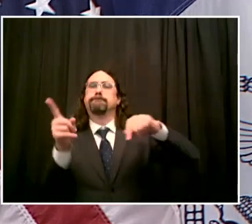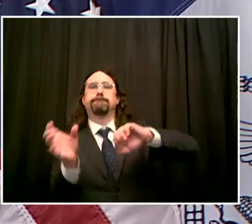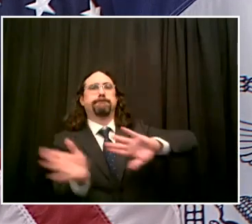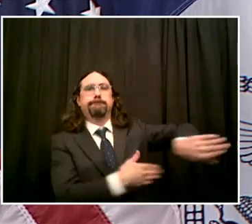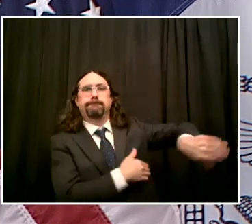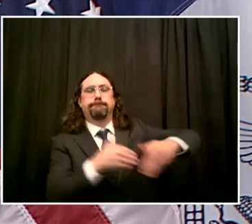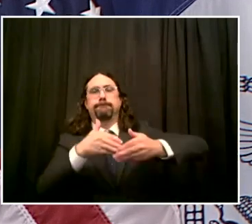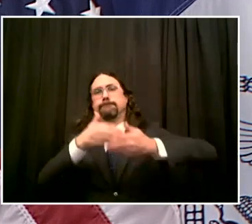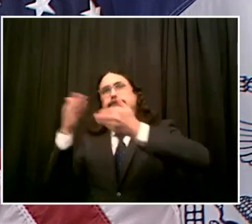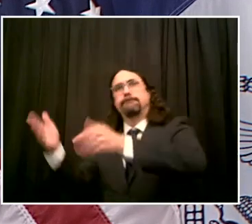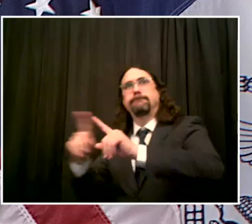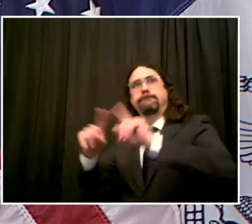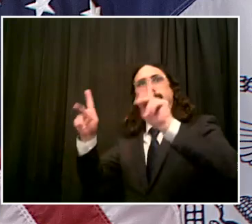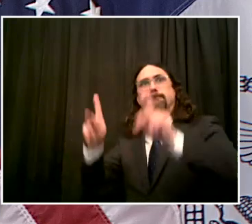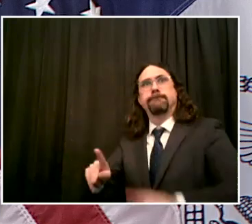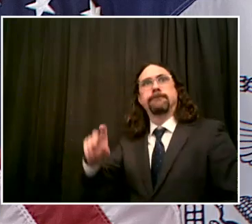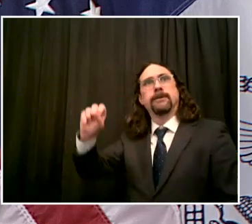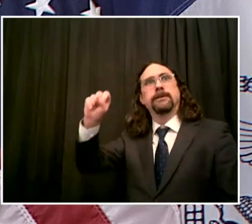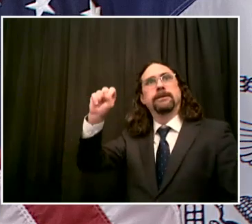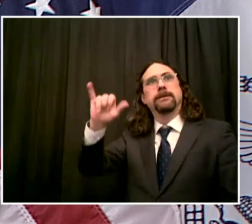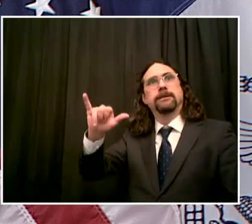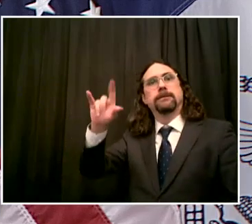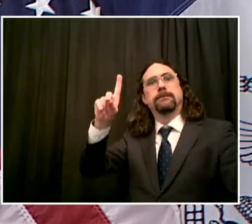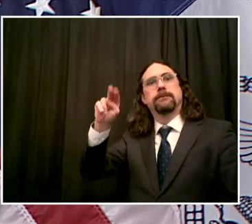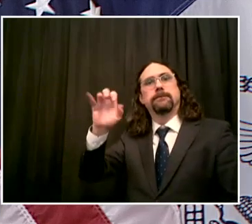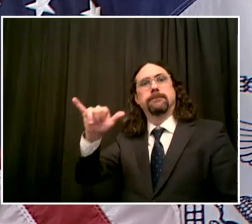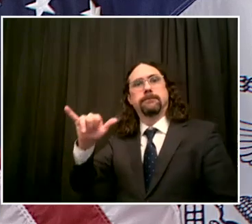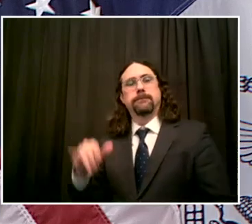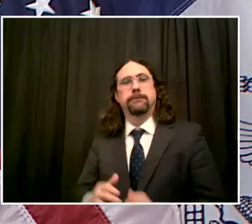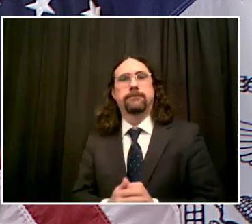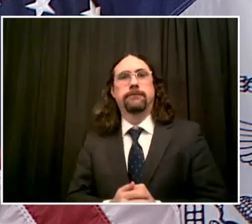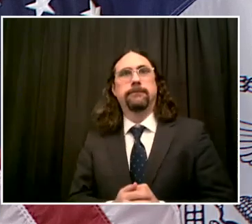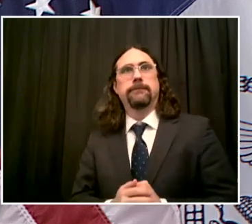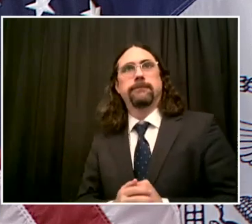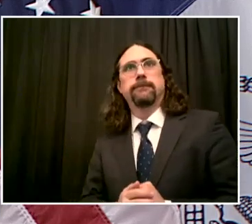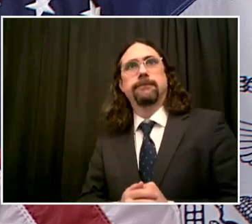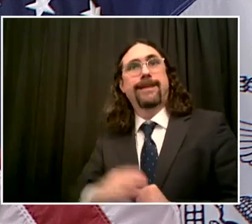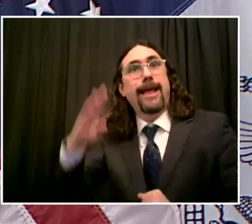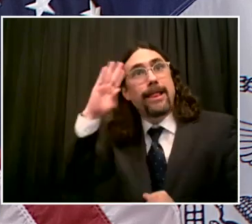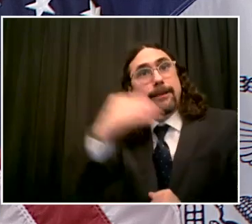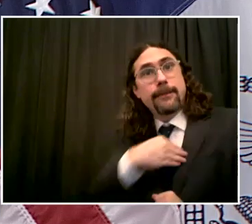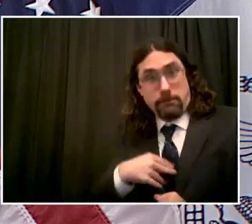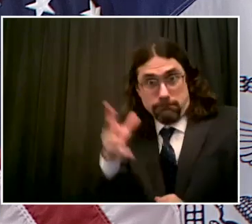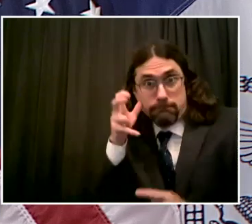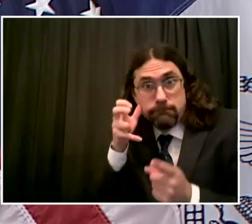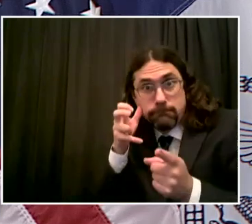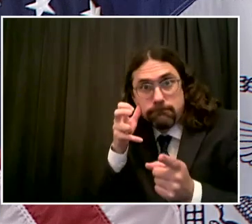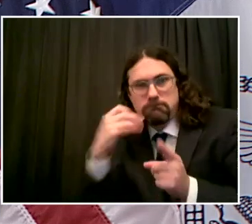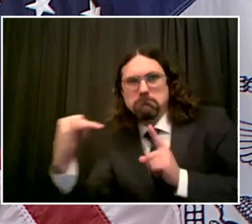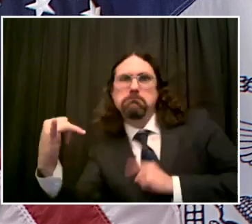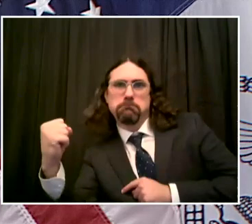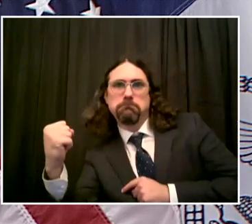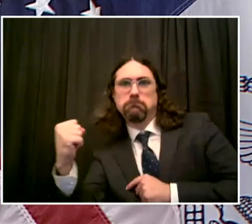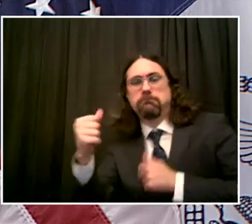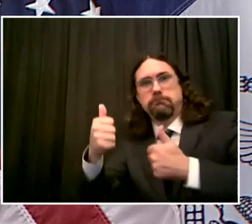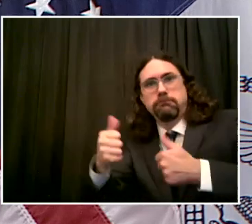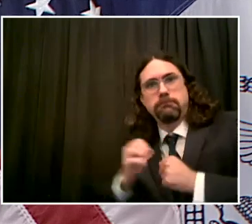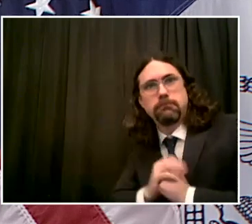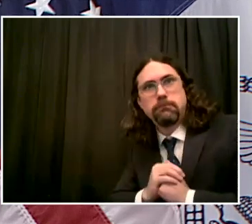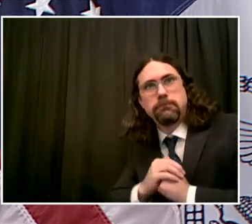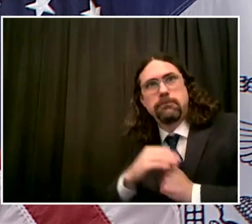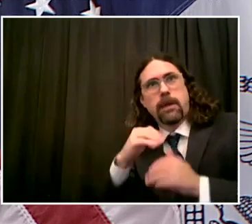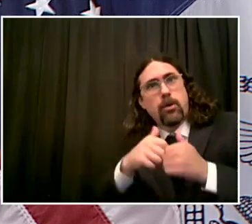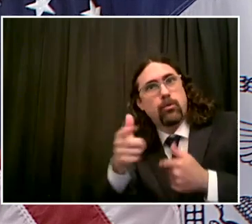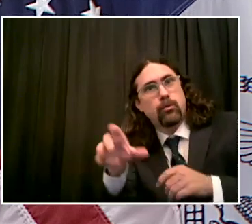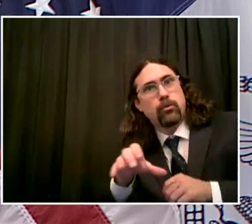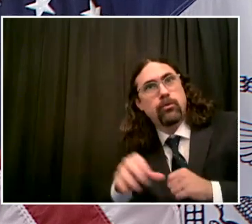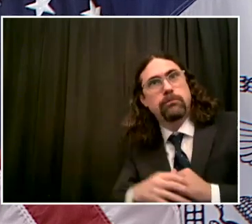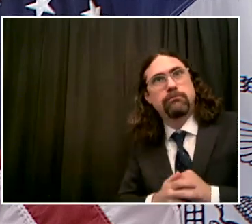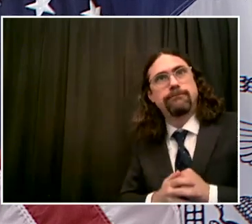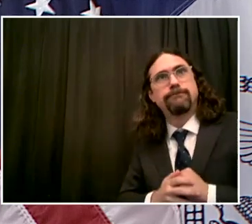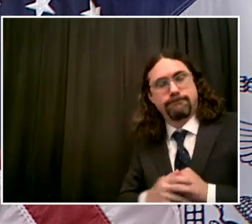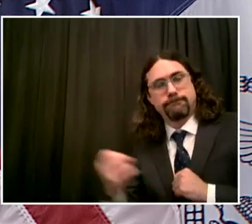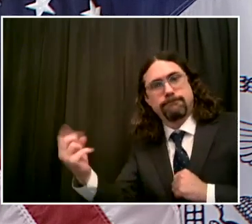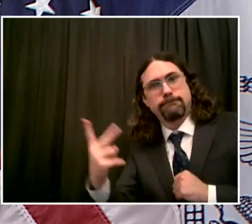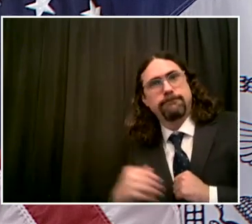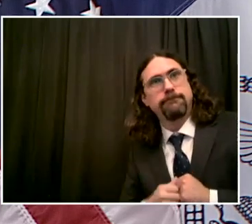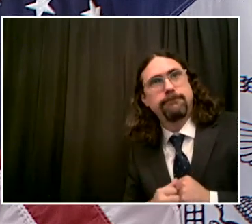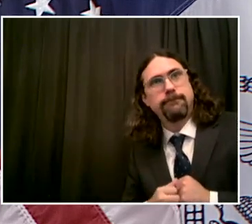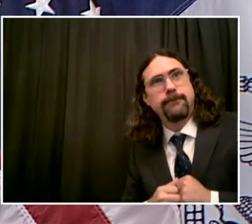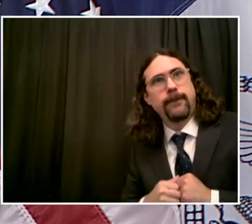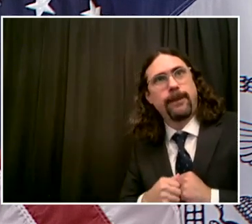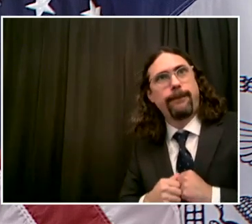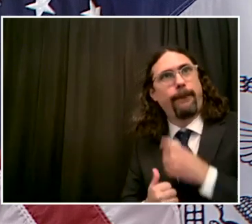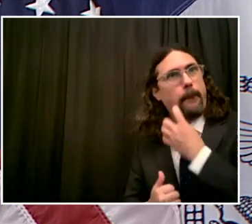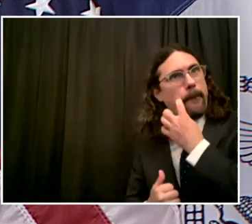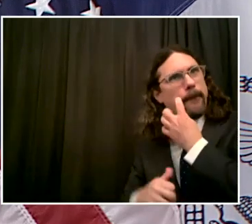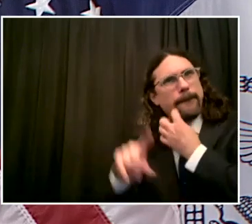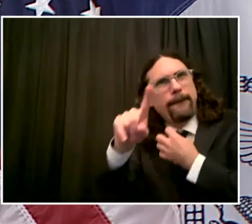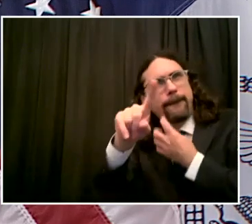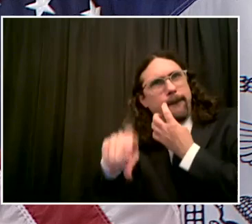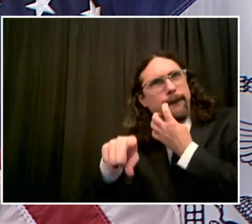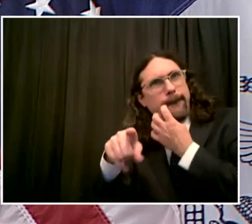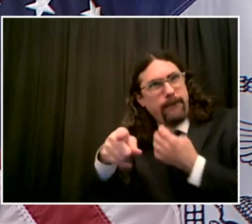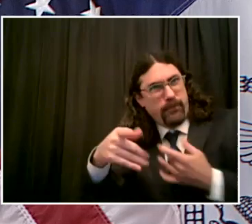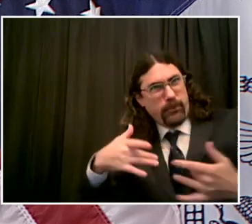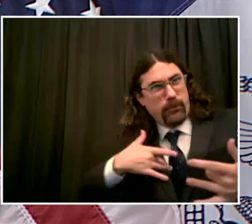SOME PERSPECTIVE.